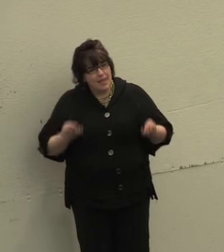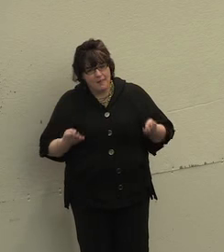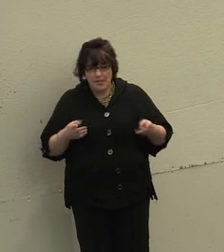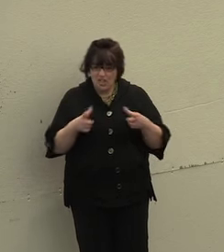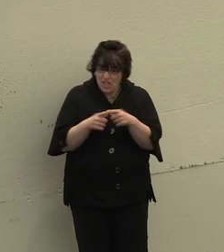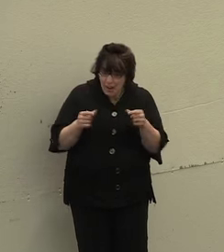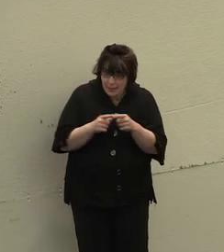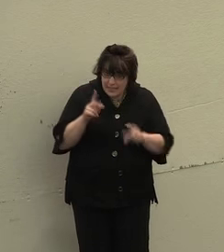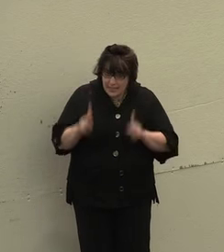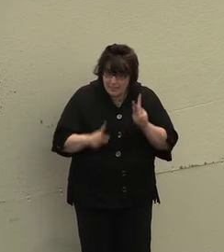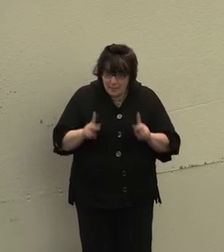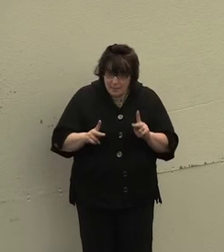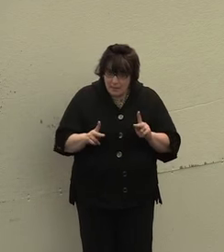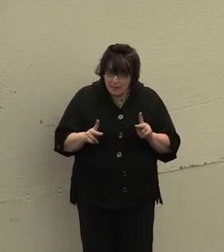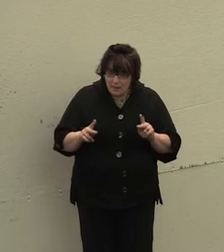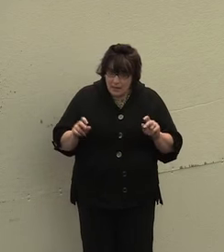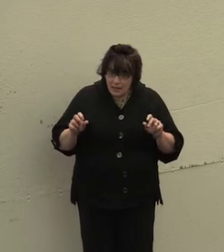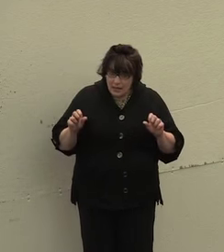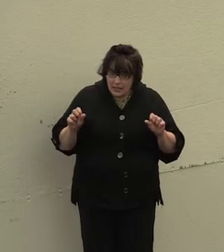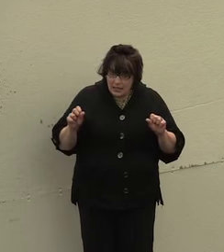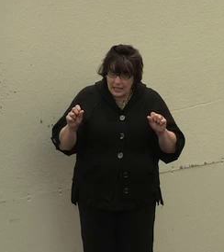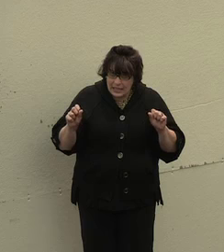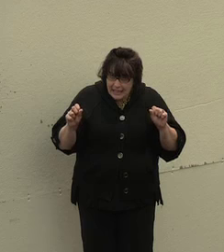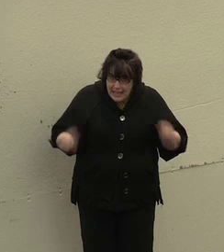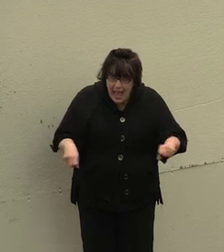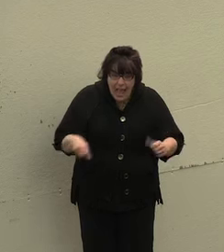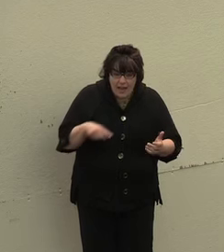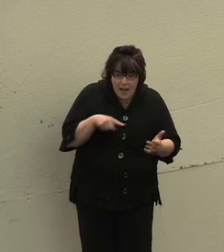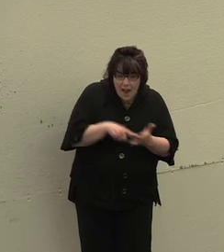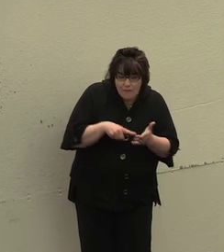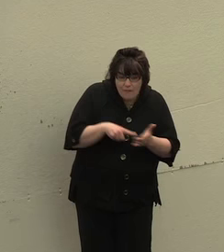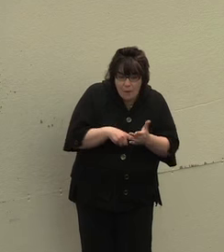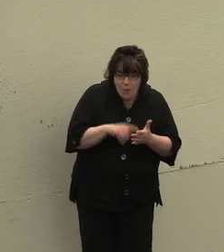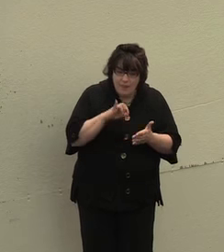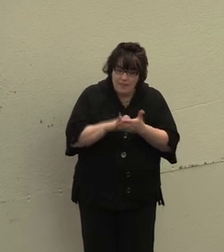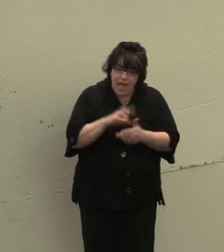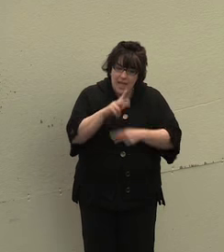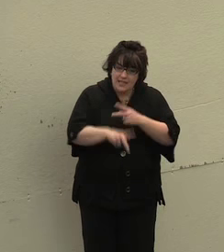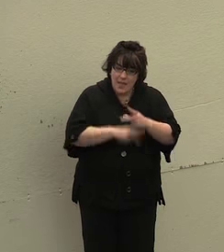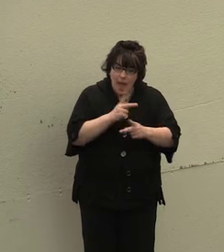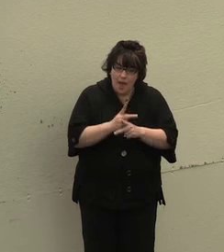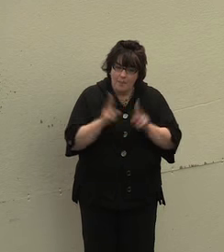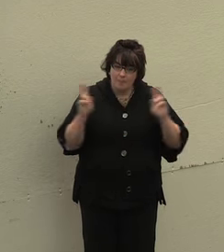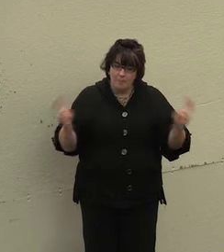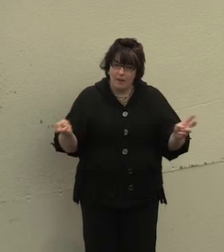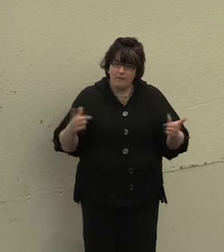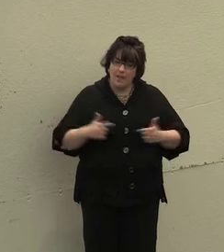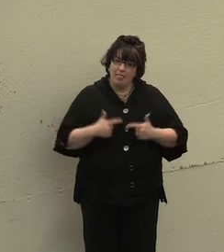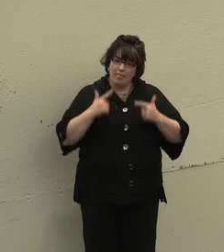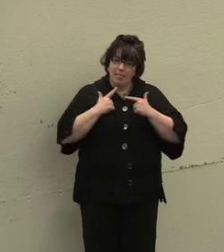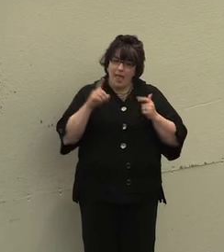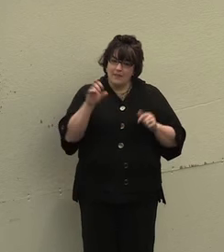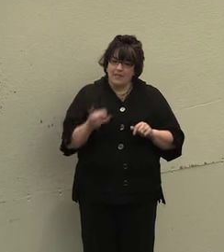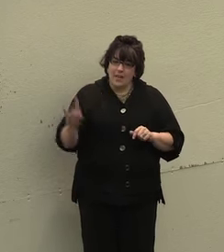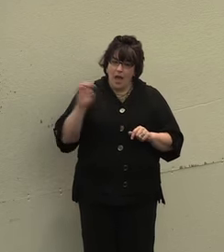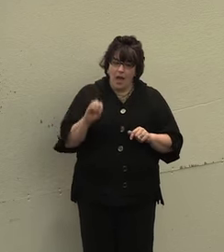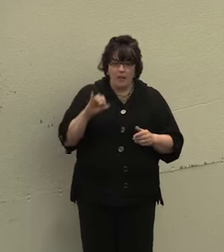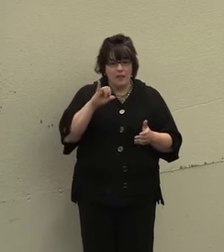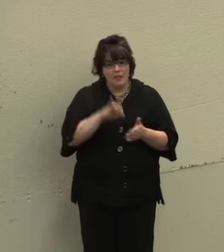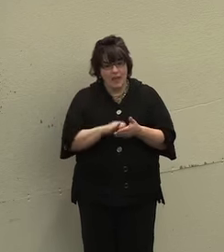afford this kind of lifestyle that we just